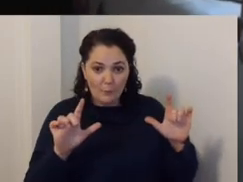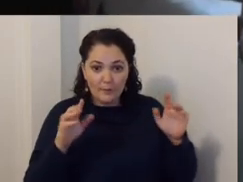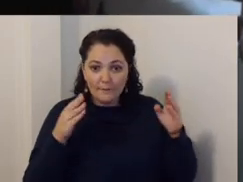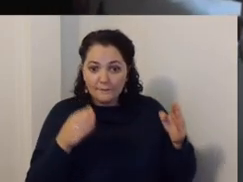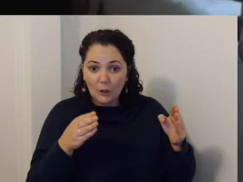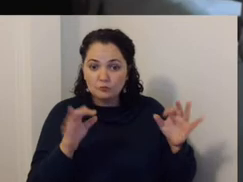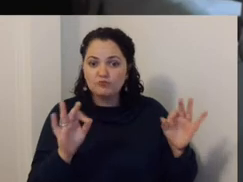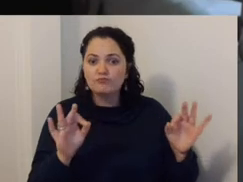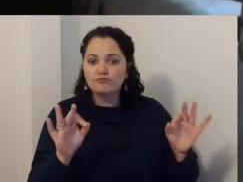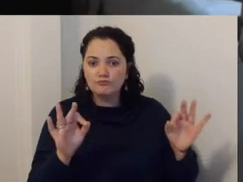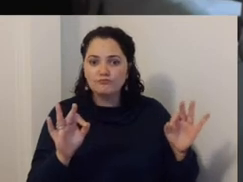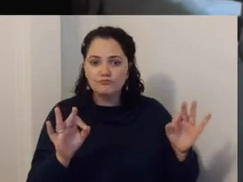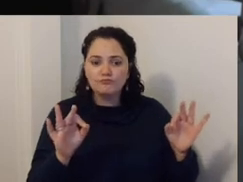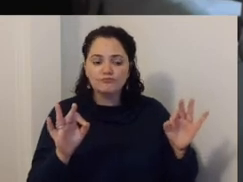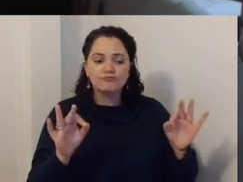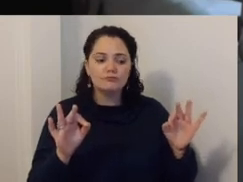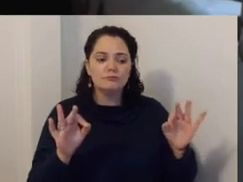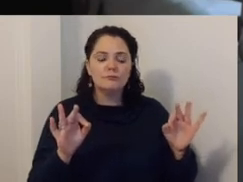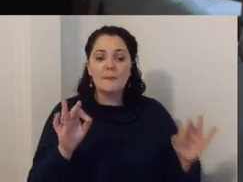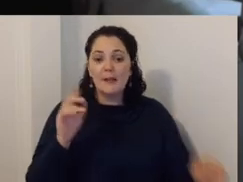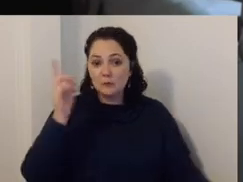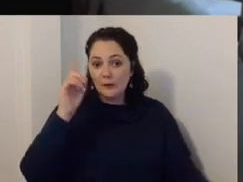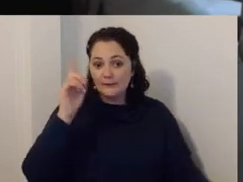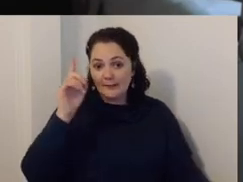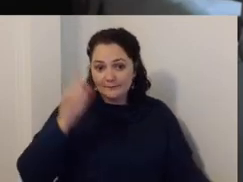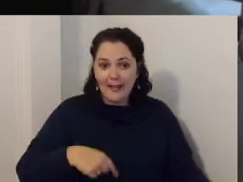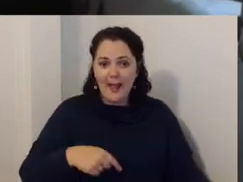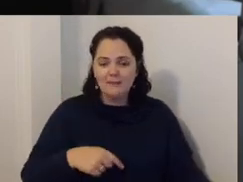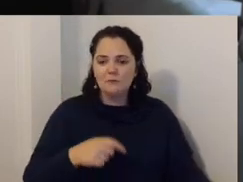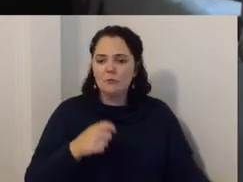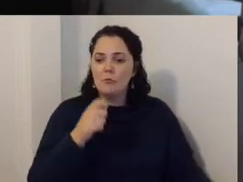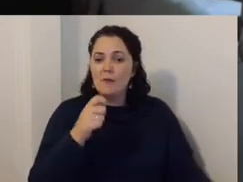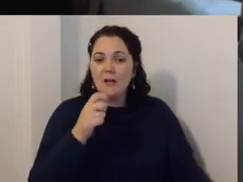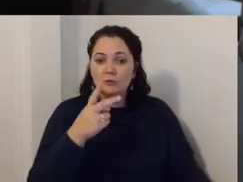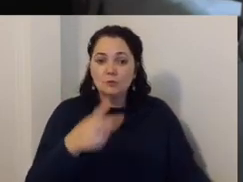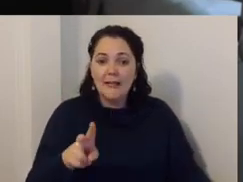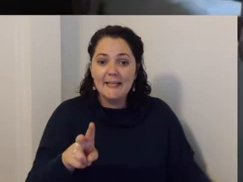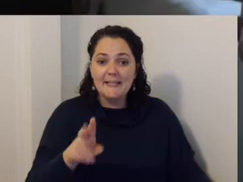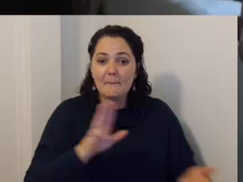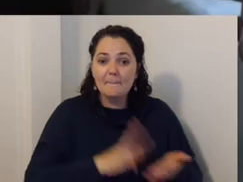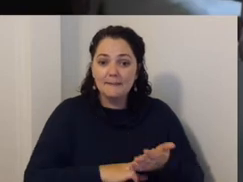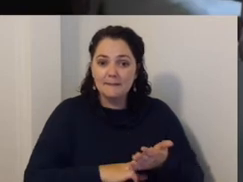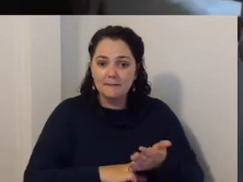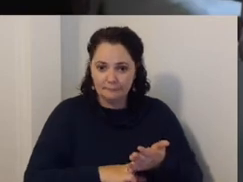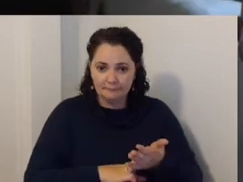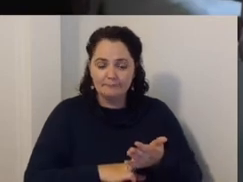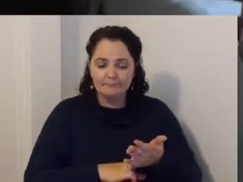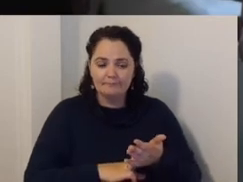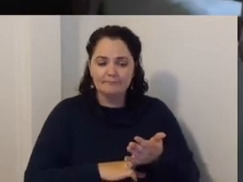beautiful y'all you have almost exactly 20 minutes on this drawing alright so long sustained pose